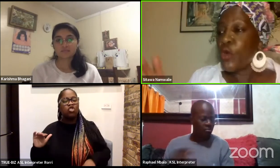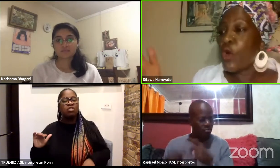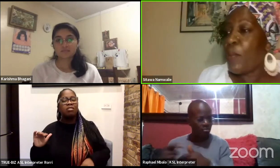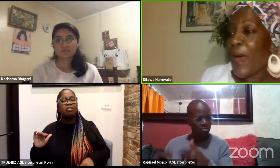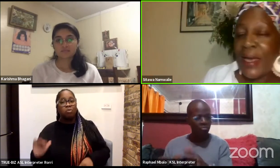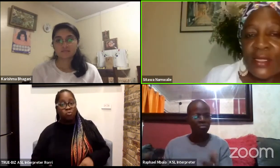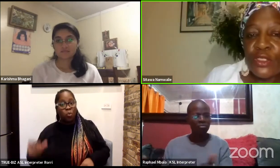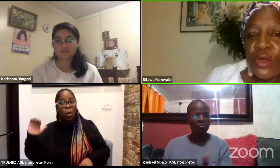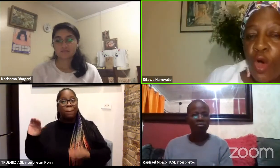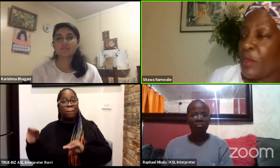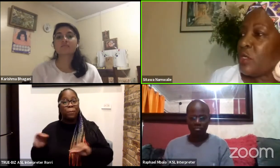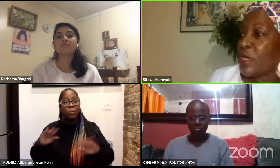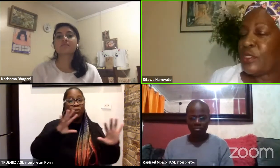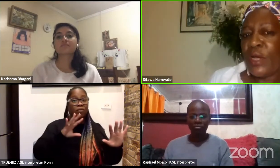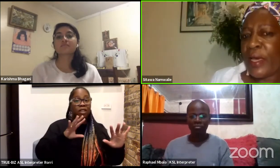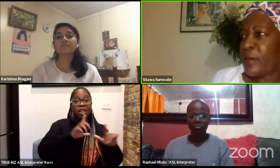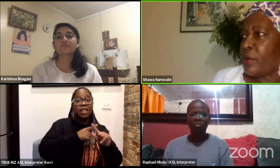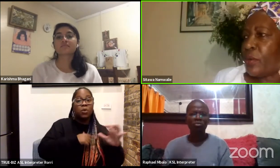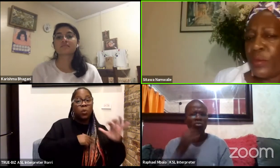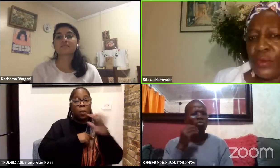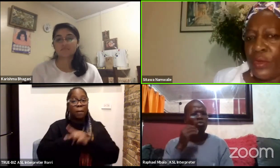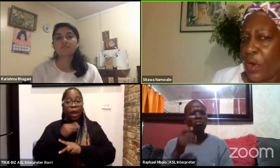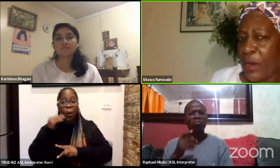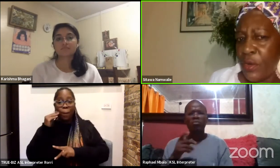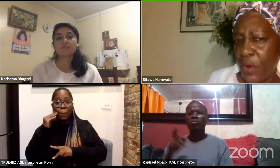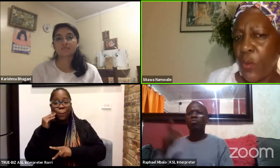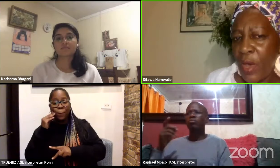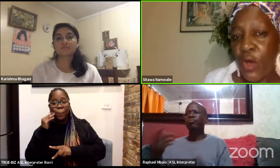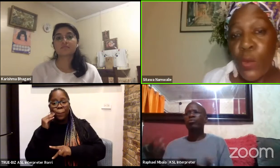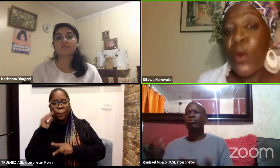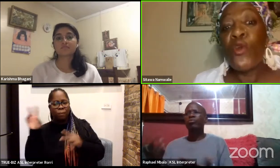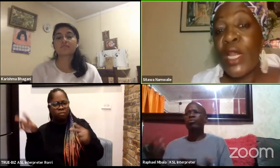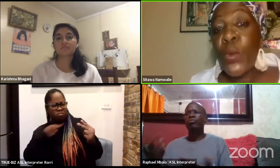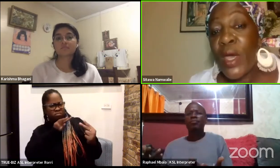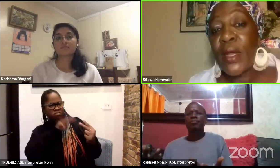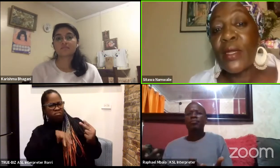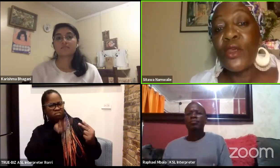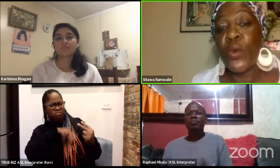You go back and home is looking at you like you're a weirdo, and we were really weird.